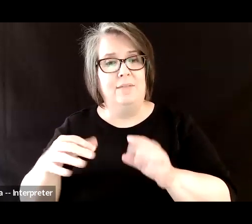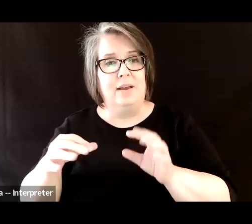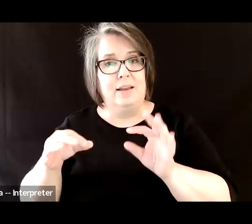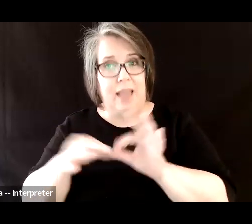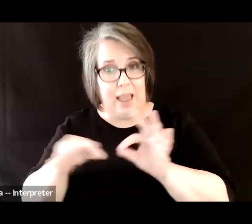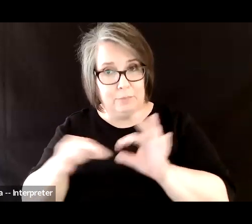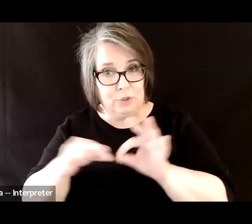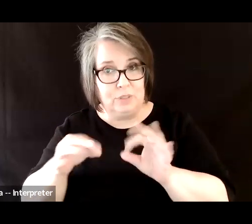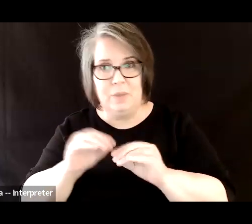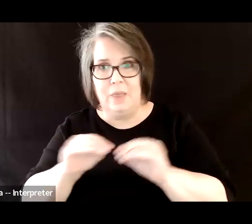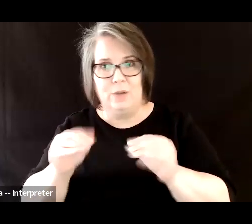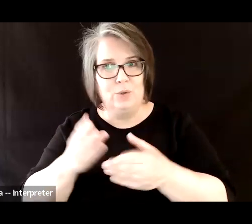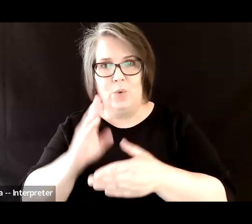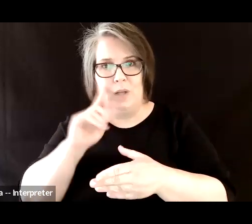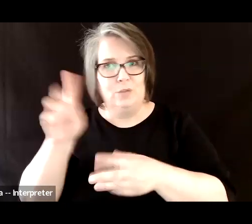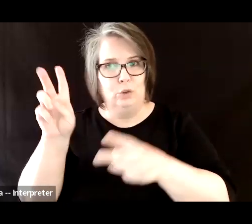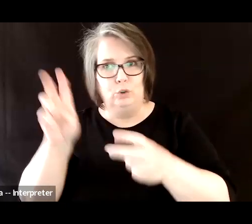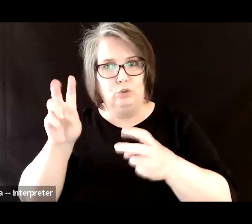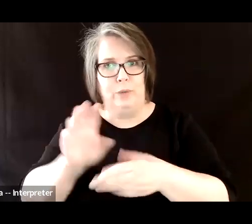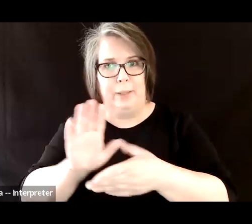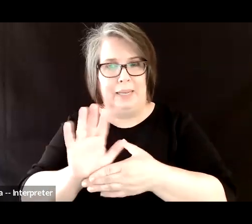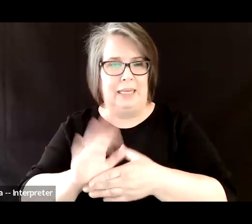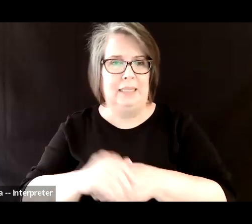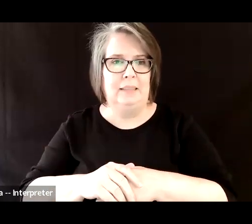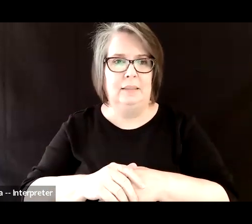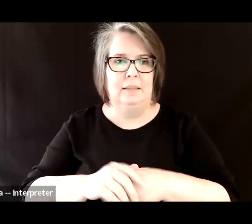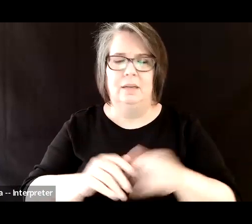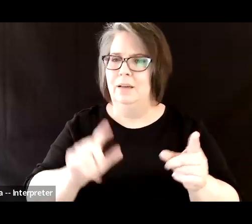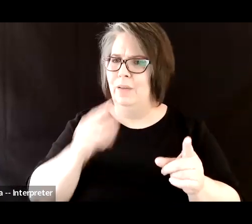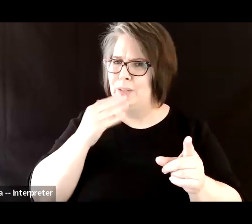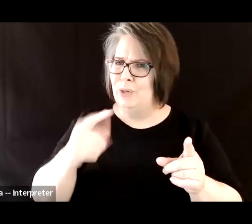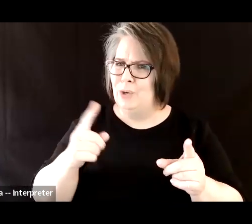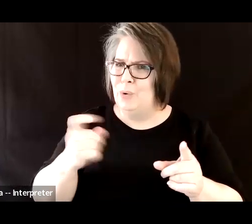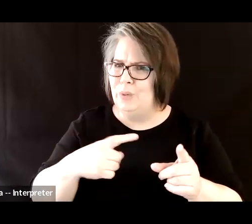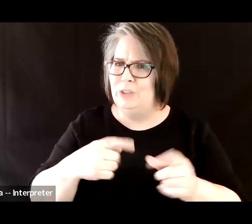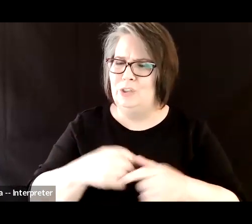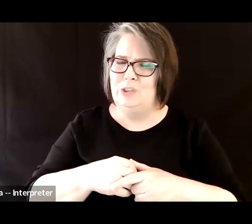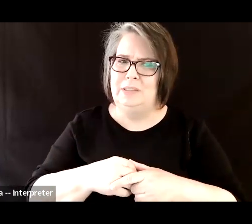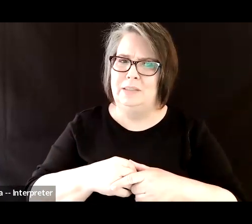students. >> That is a good question.